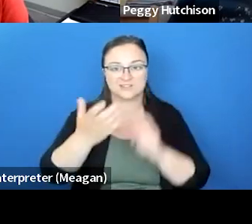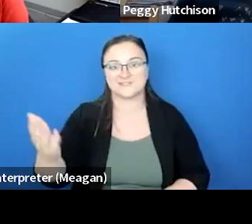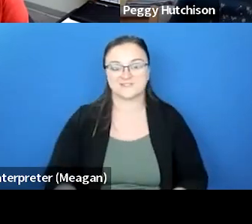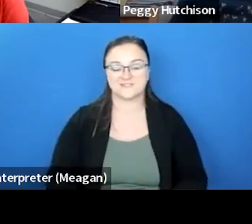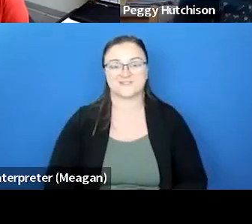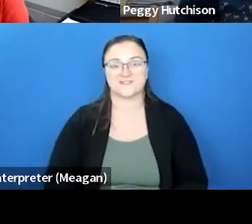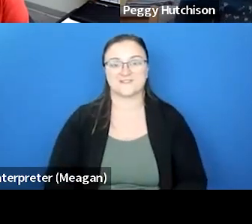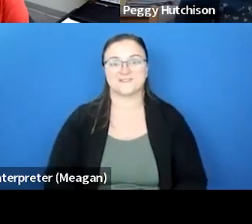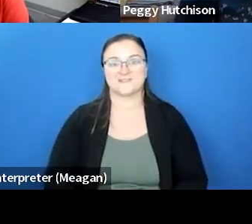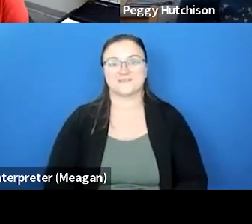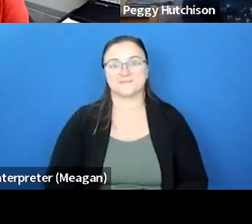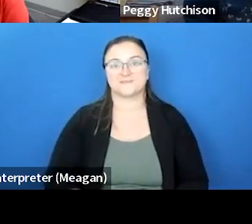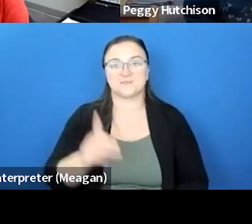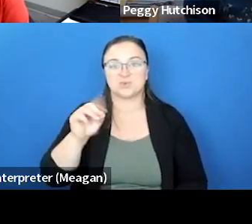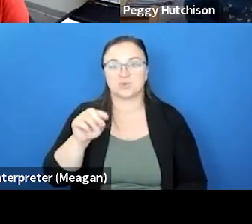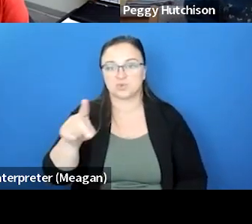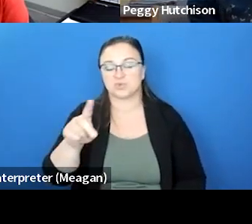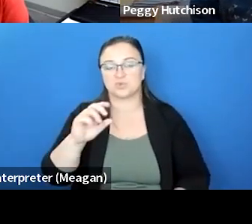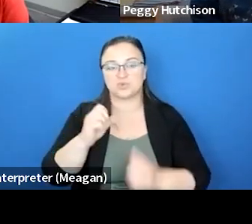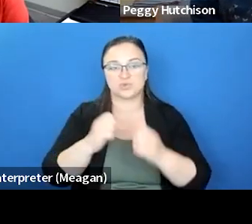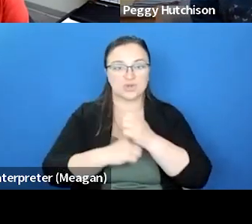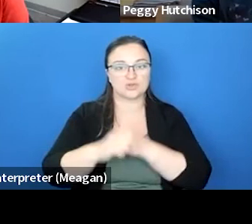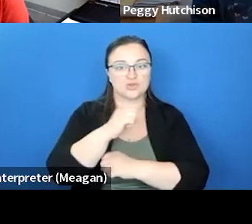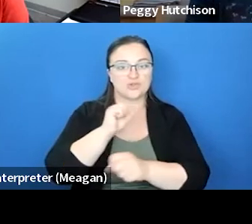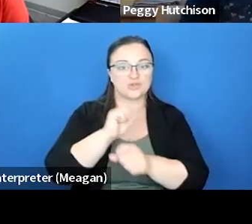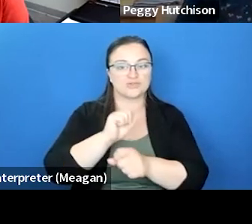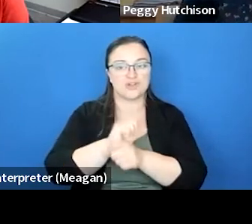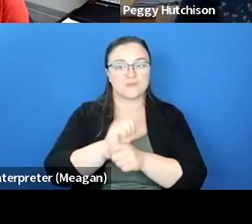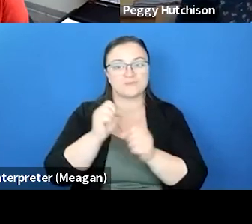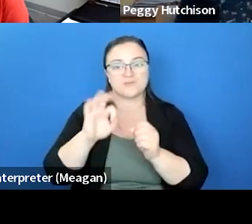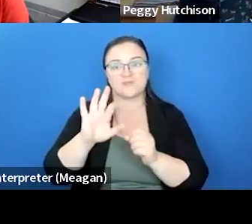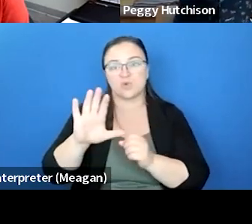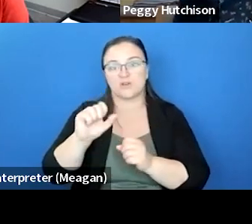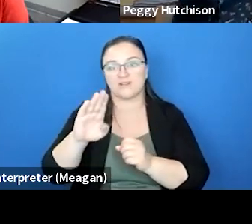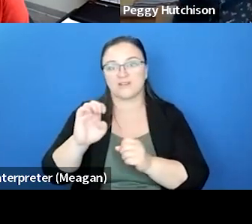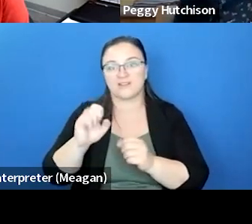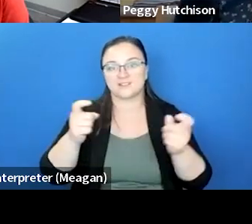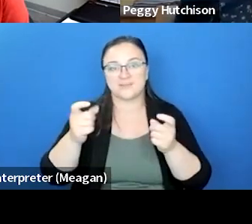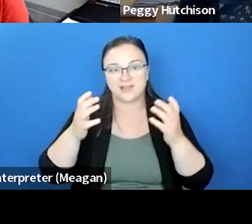Like, do you structure the jobs of your case managers and the like such that,